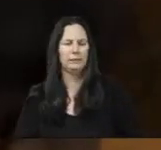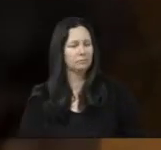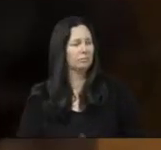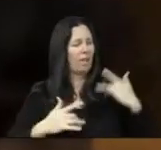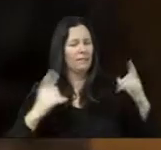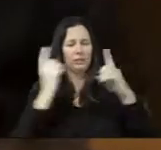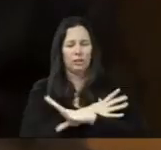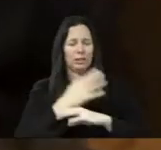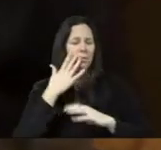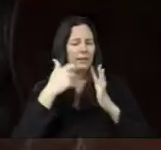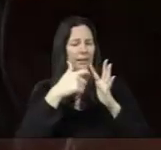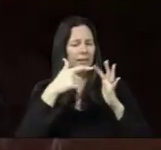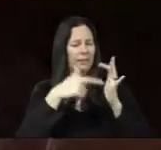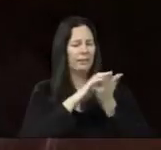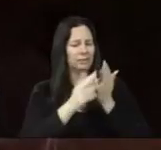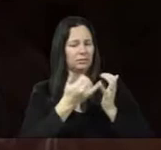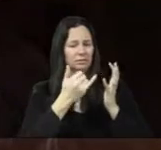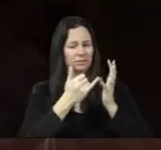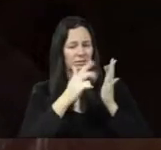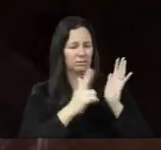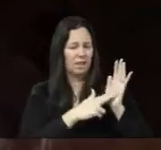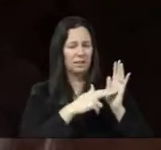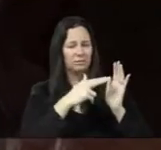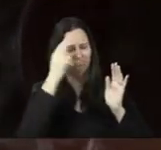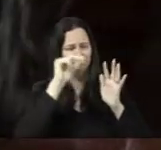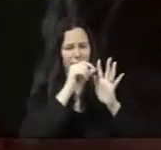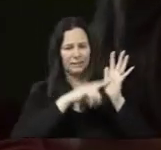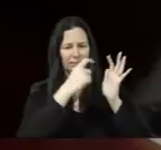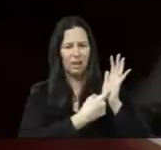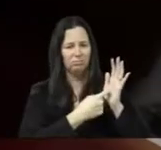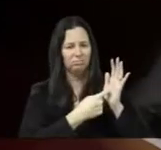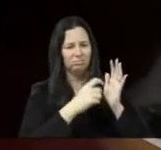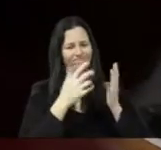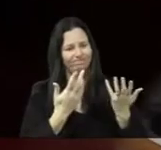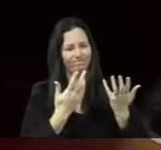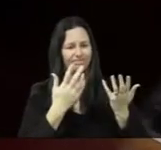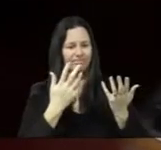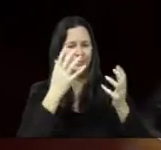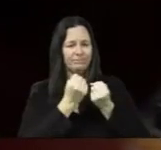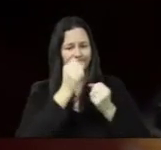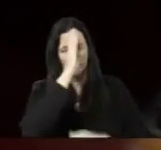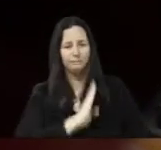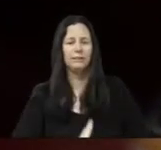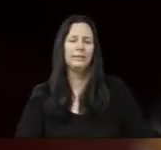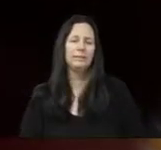Life changed when Keith's son Peter was diagnosed with schizophrenia. I'm very grief-stricken about it all.